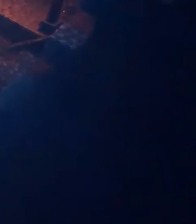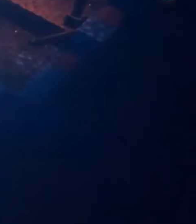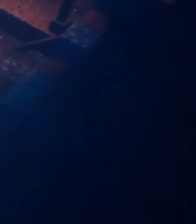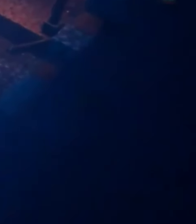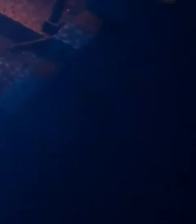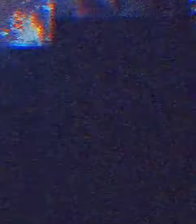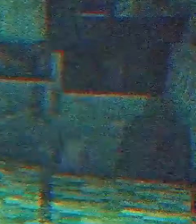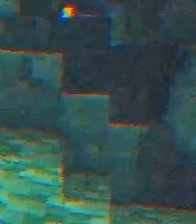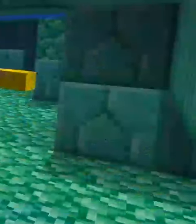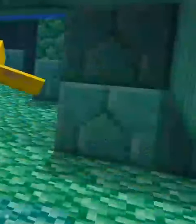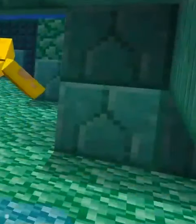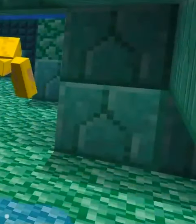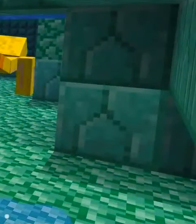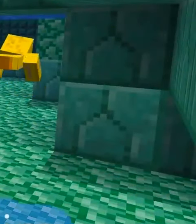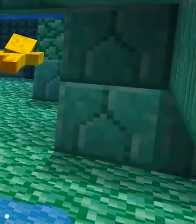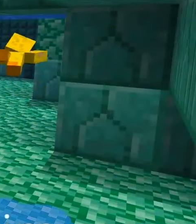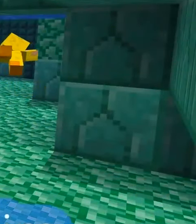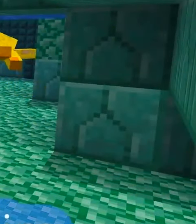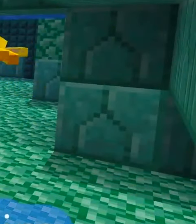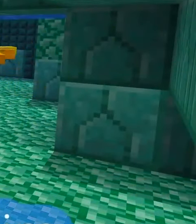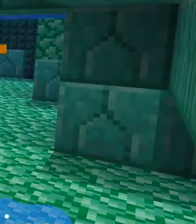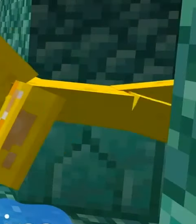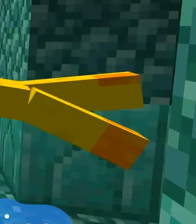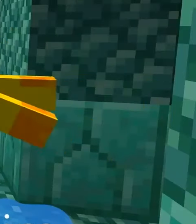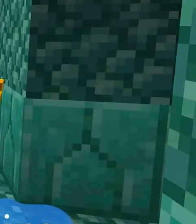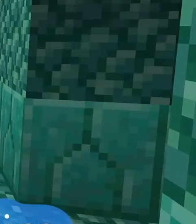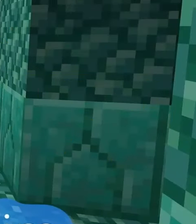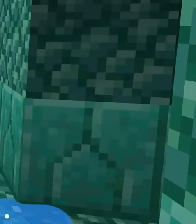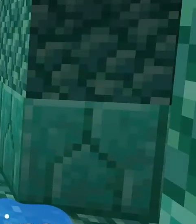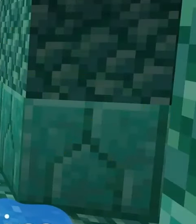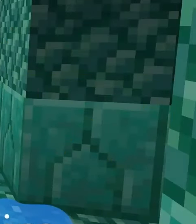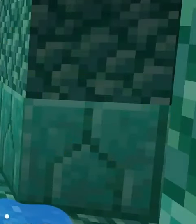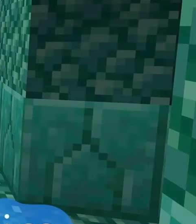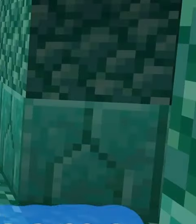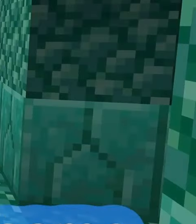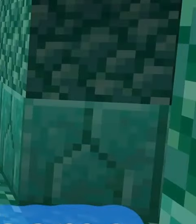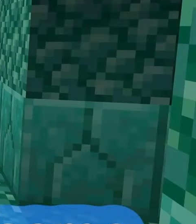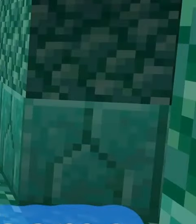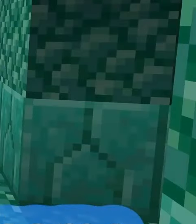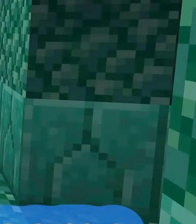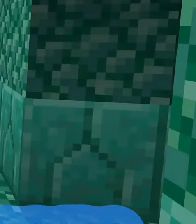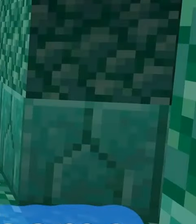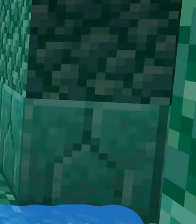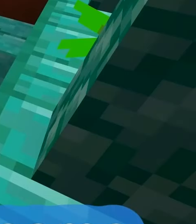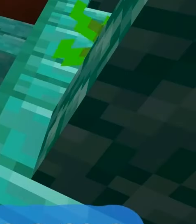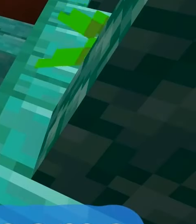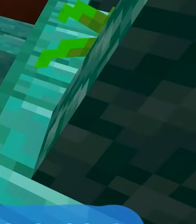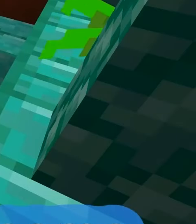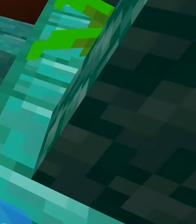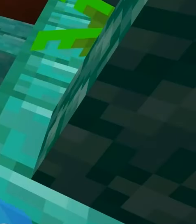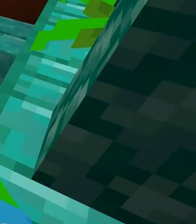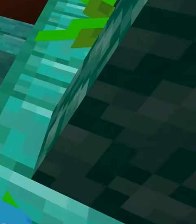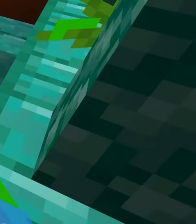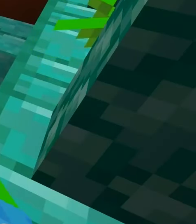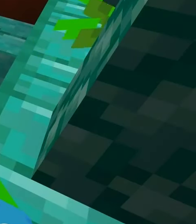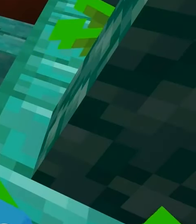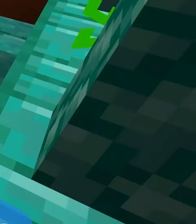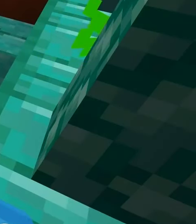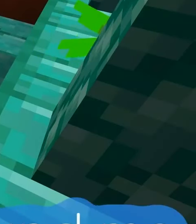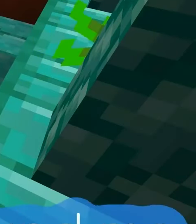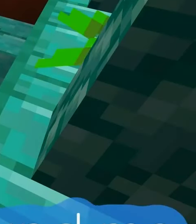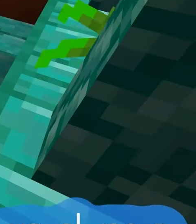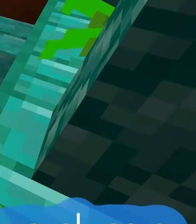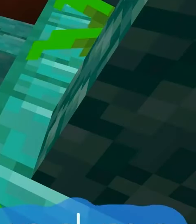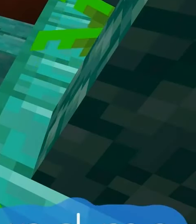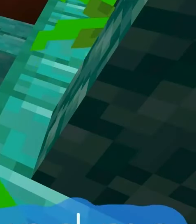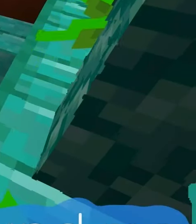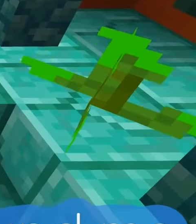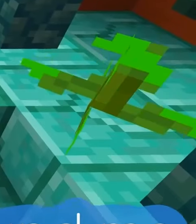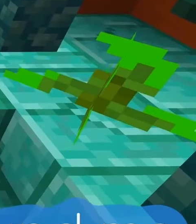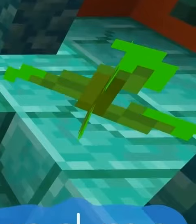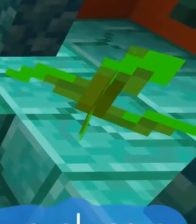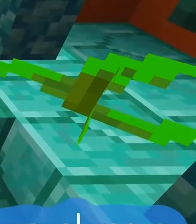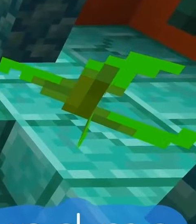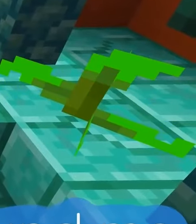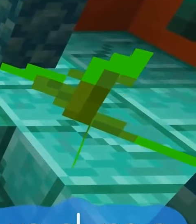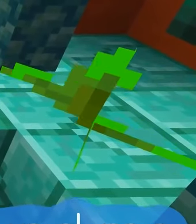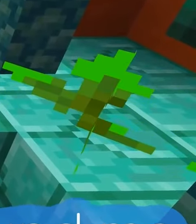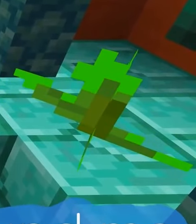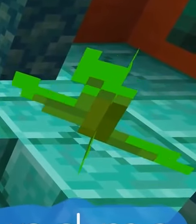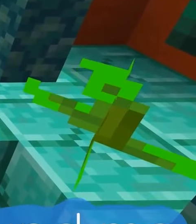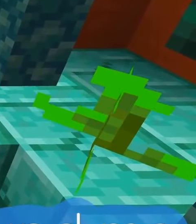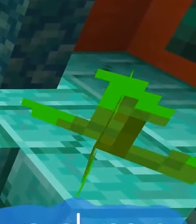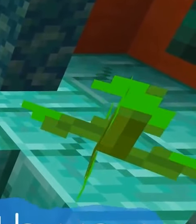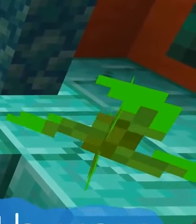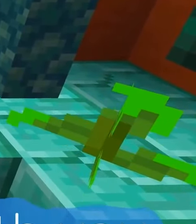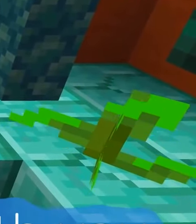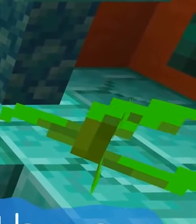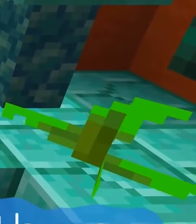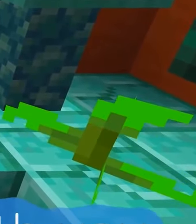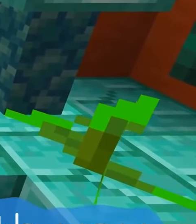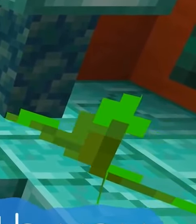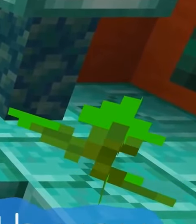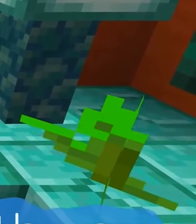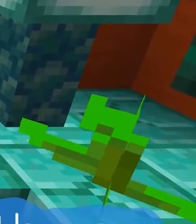WHAT?